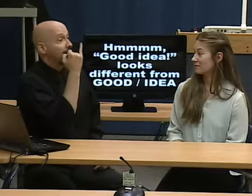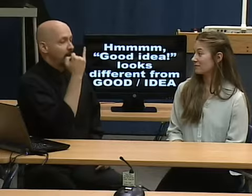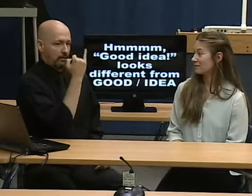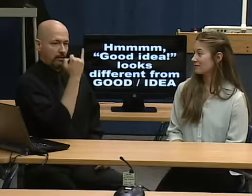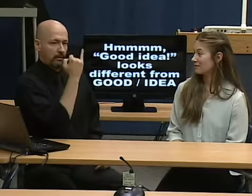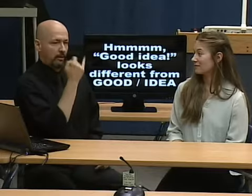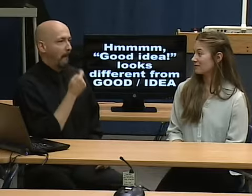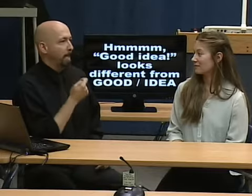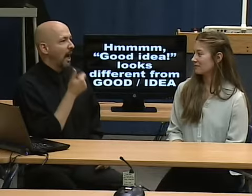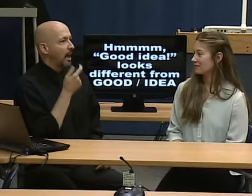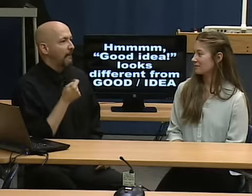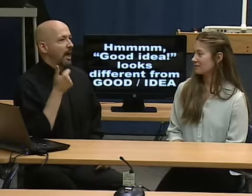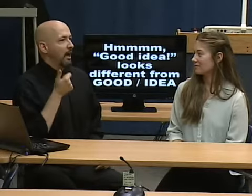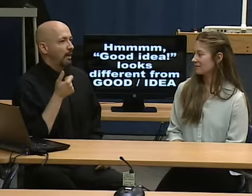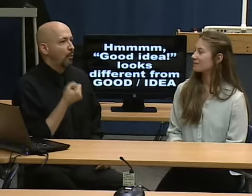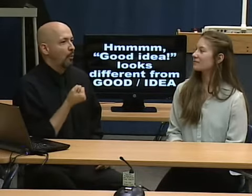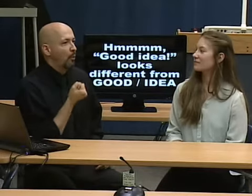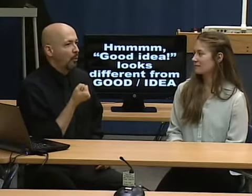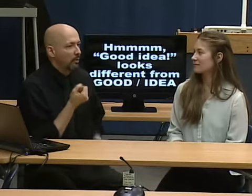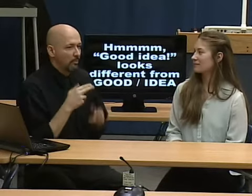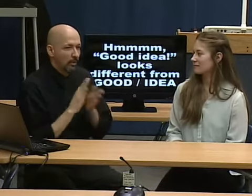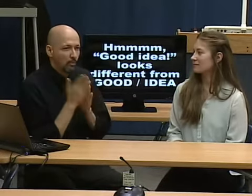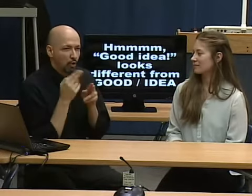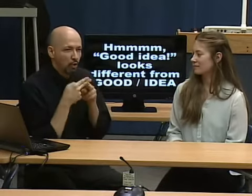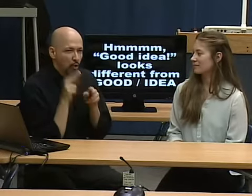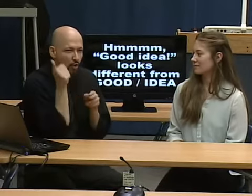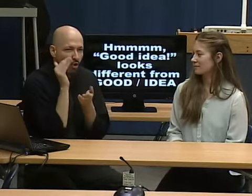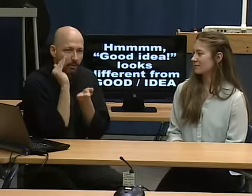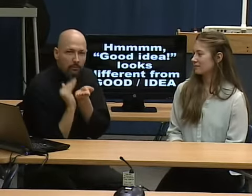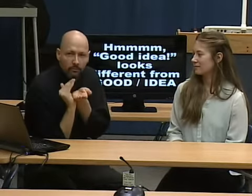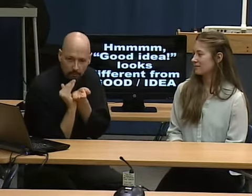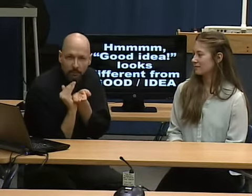"Good idea!" The holds for both are eliminated. The holds become very reduced.